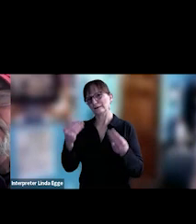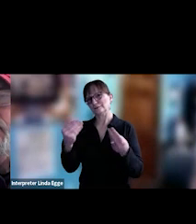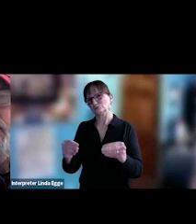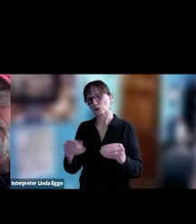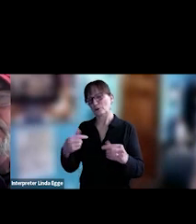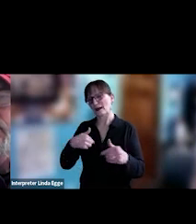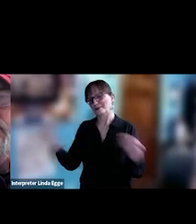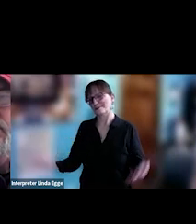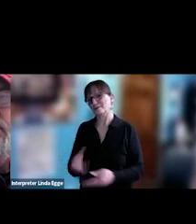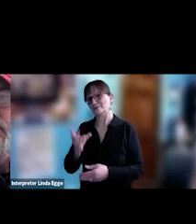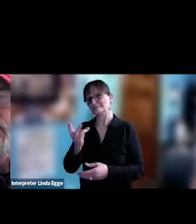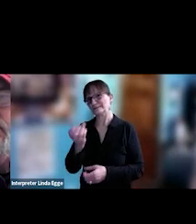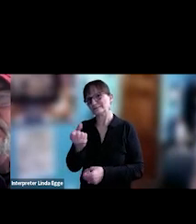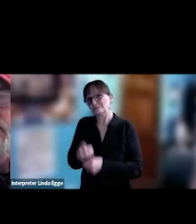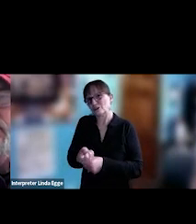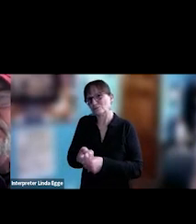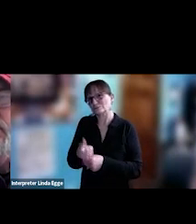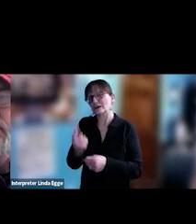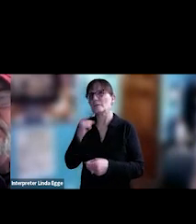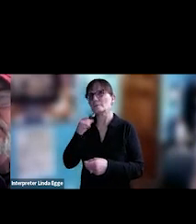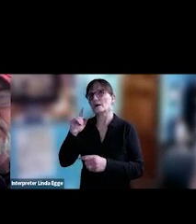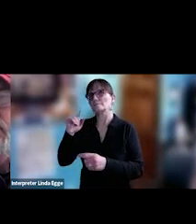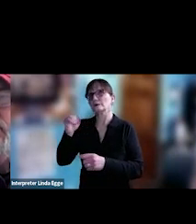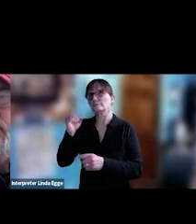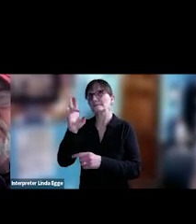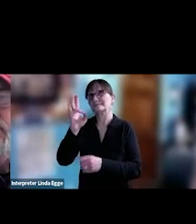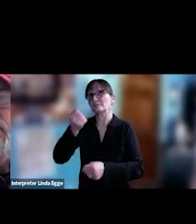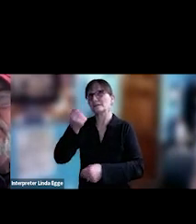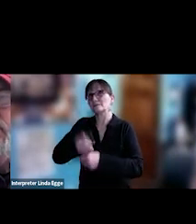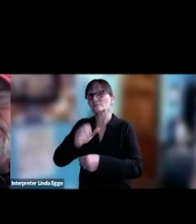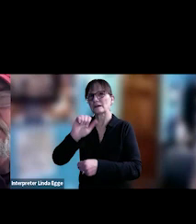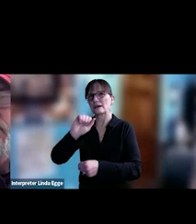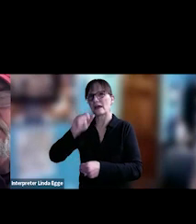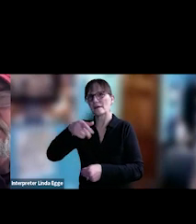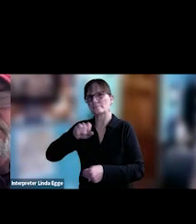it'll be seven years April the third. I am a member